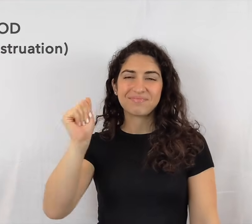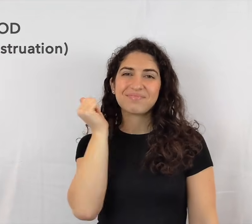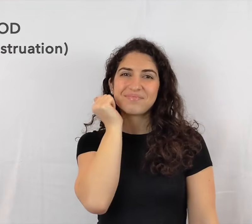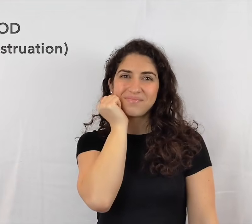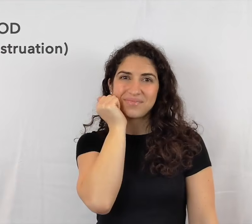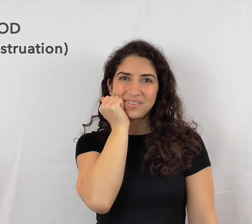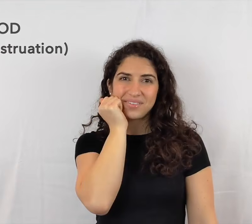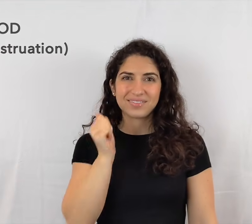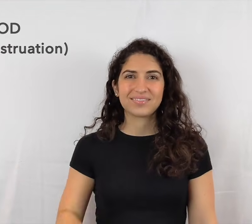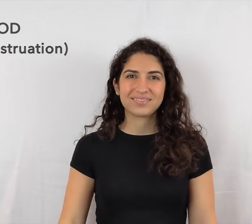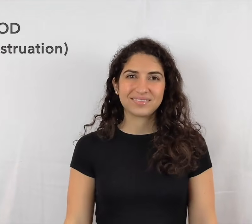Period.